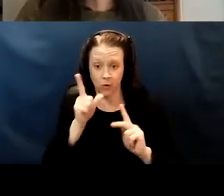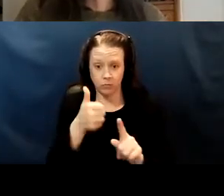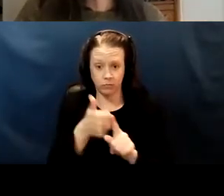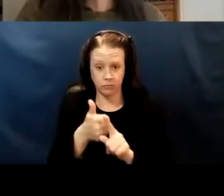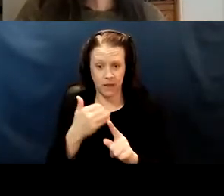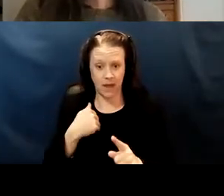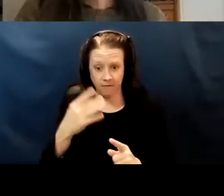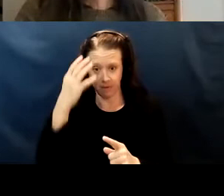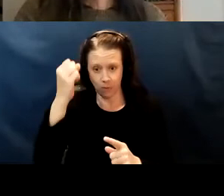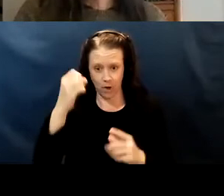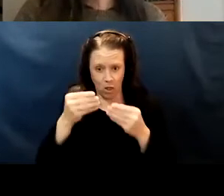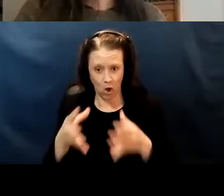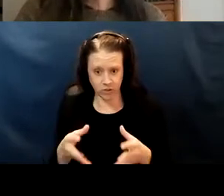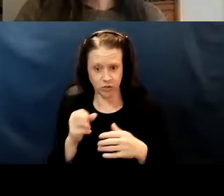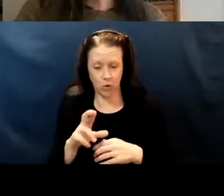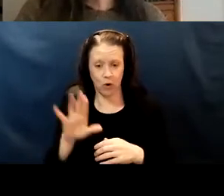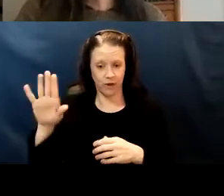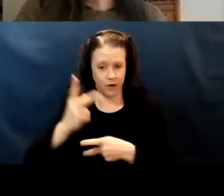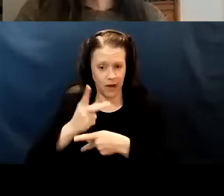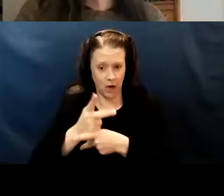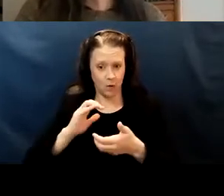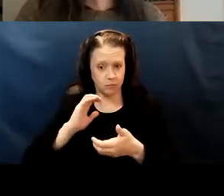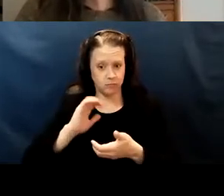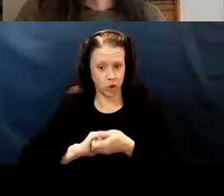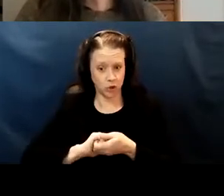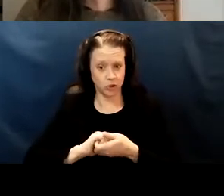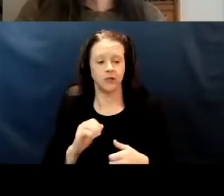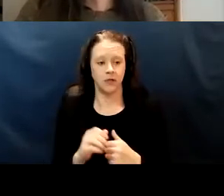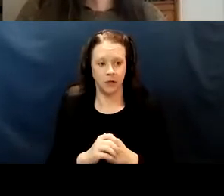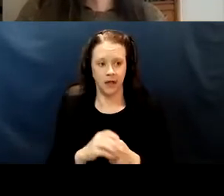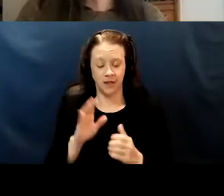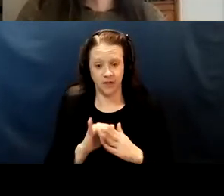partners. I'm sharing a screen shot from a program called arts and